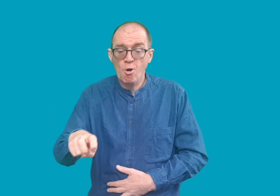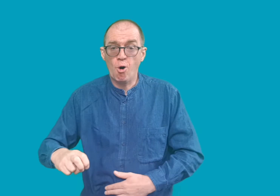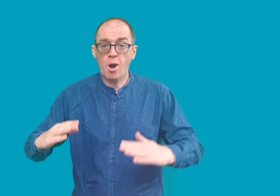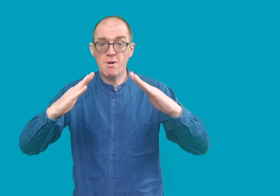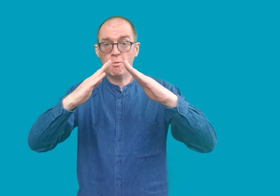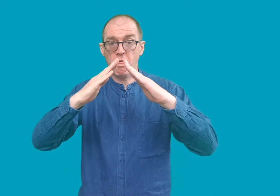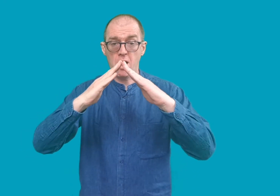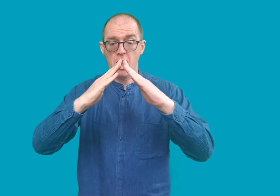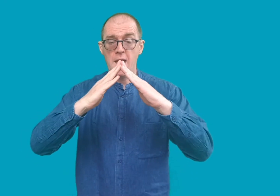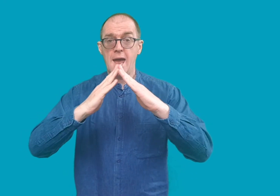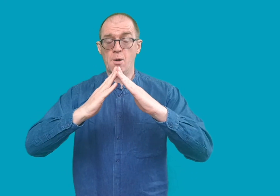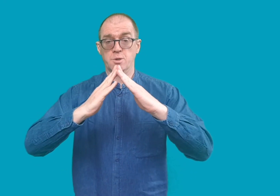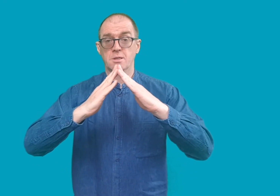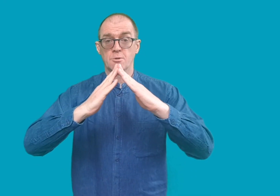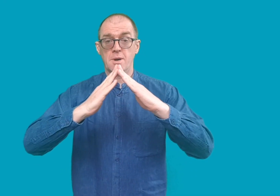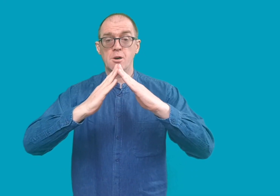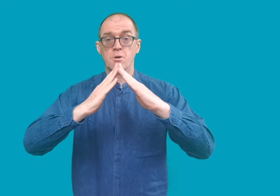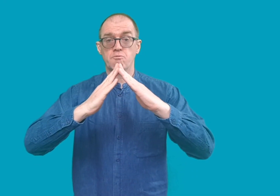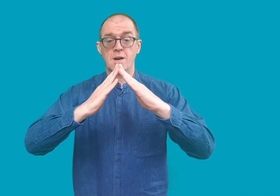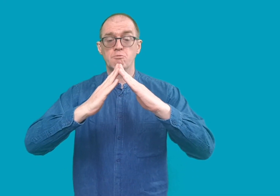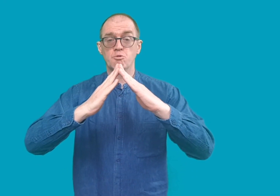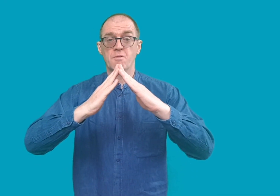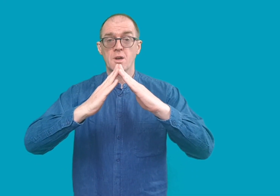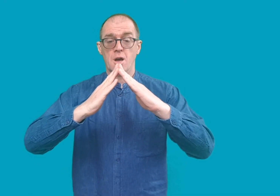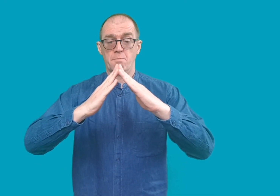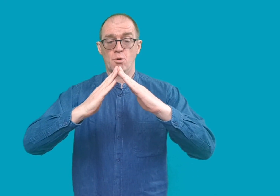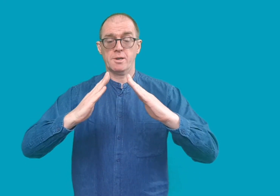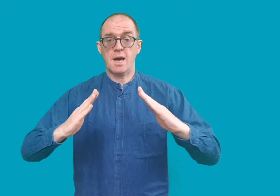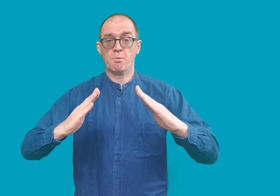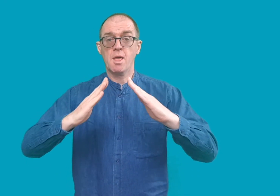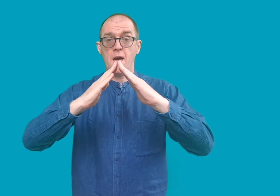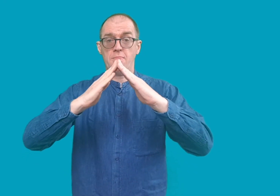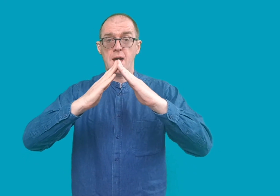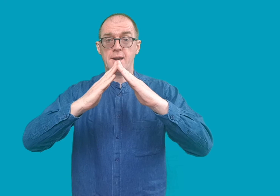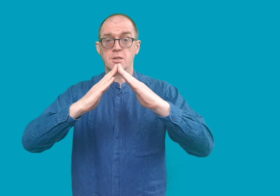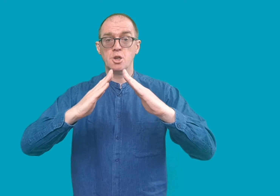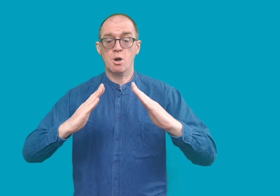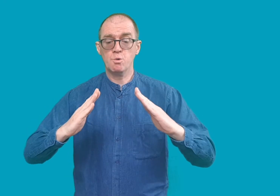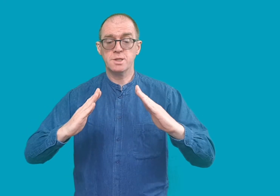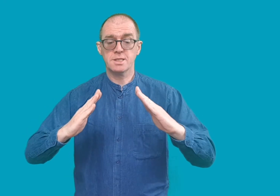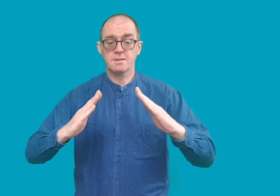all around the house. Make a roof and pull it down. And that's your hoose.